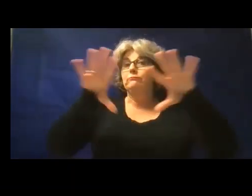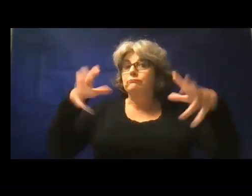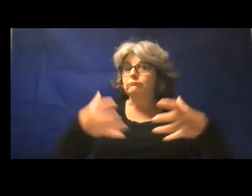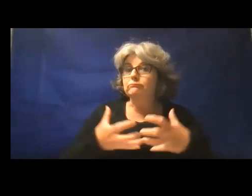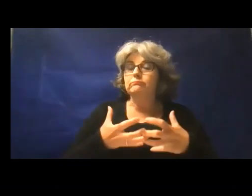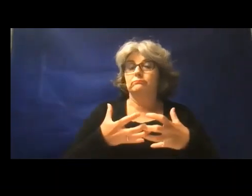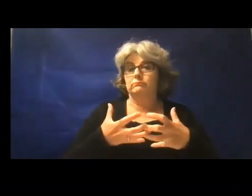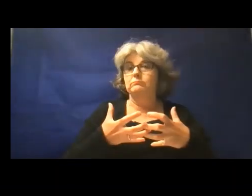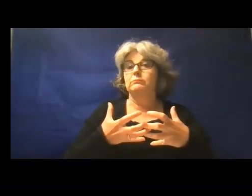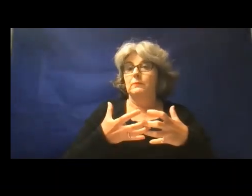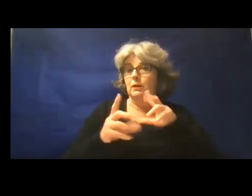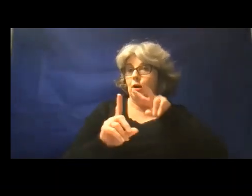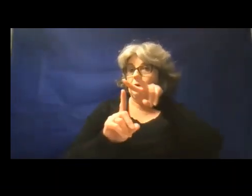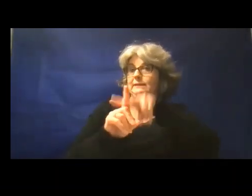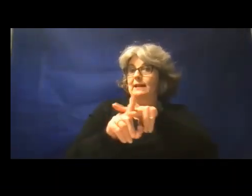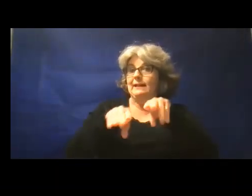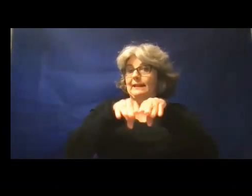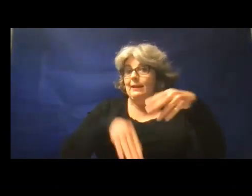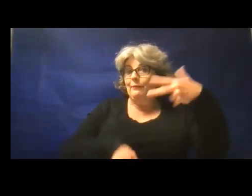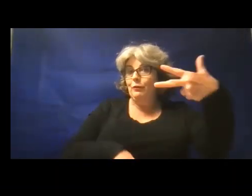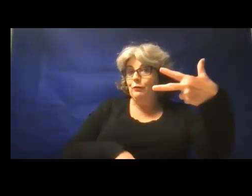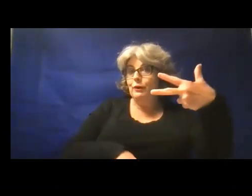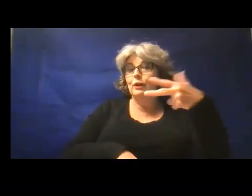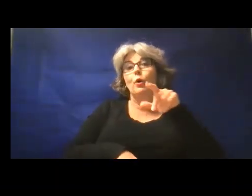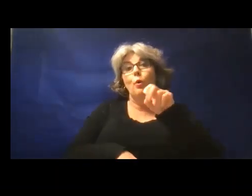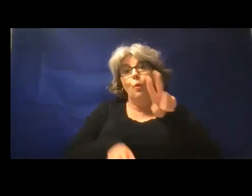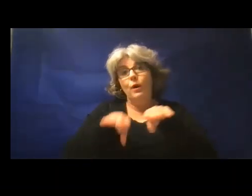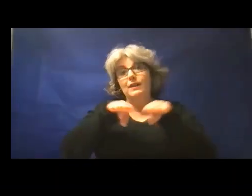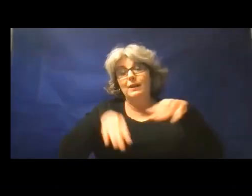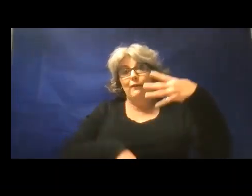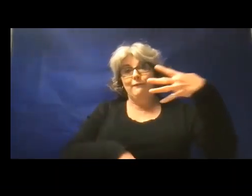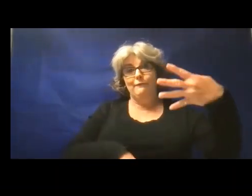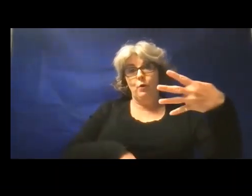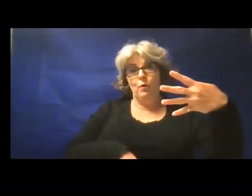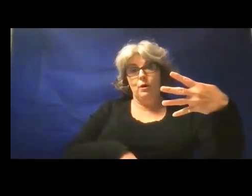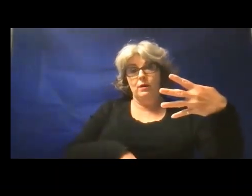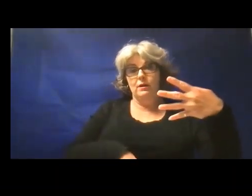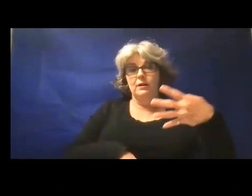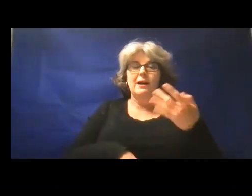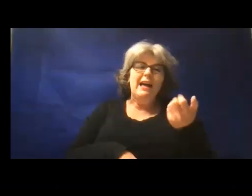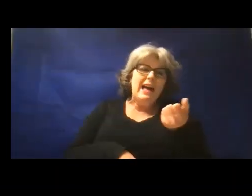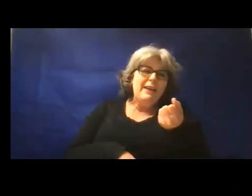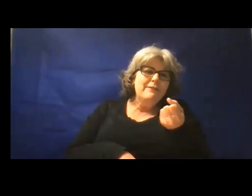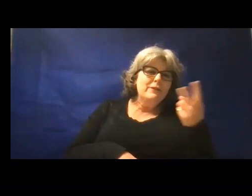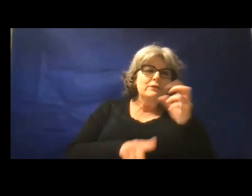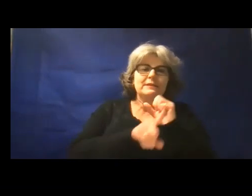are assigned a level three or a level four in a relatively small number of cases rtas are set